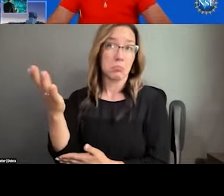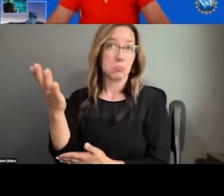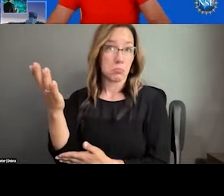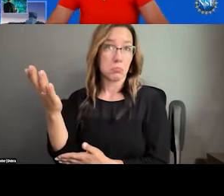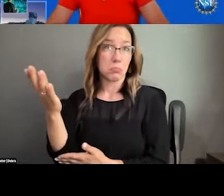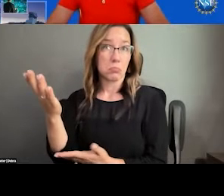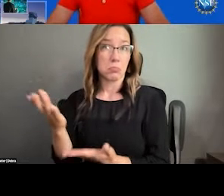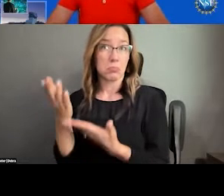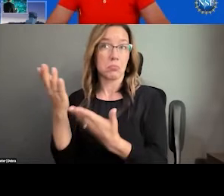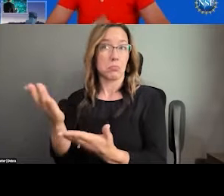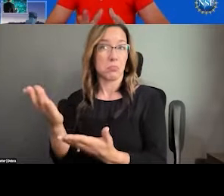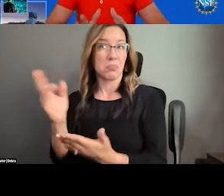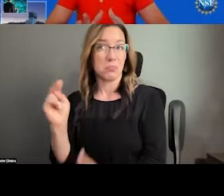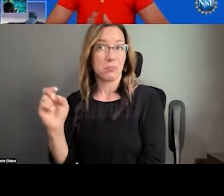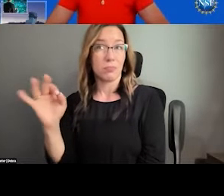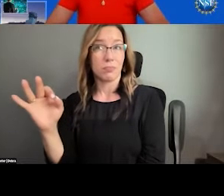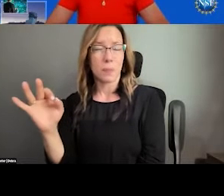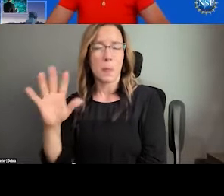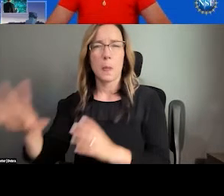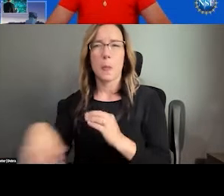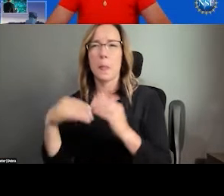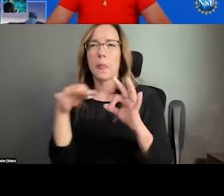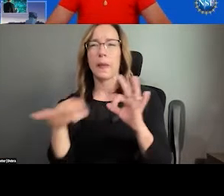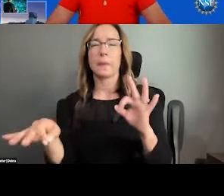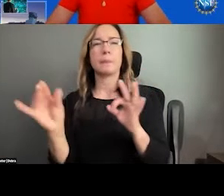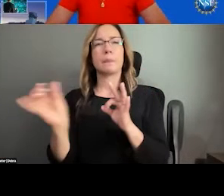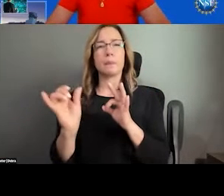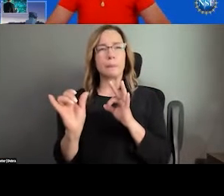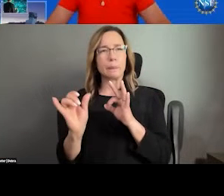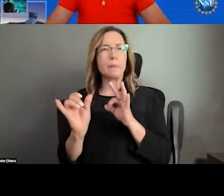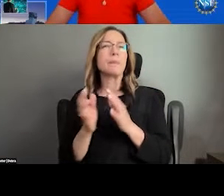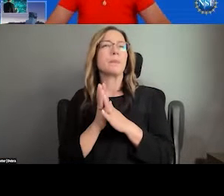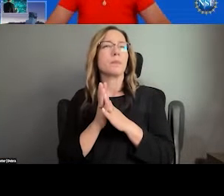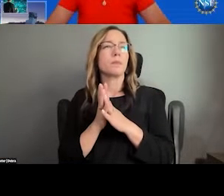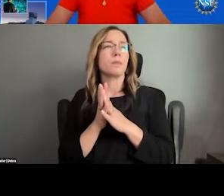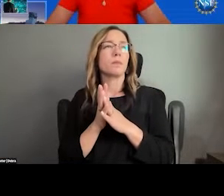We added language, for example, that is particularly relevant to